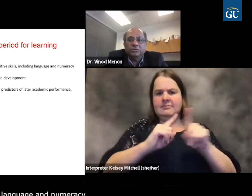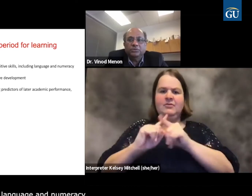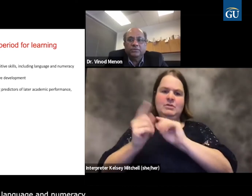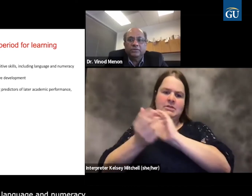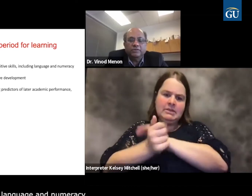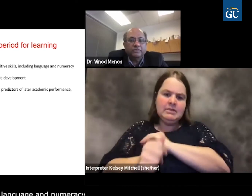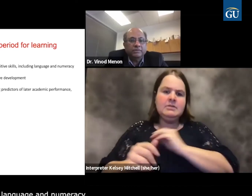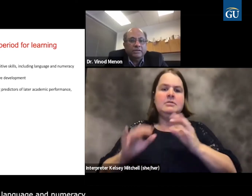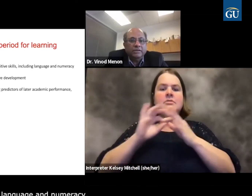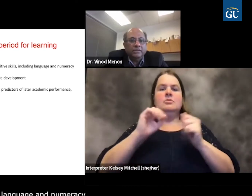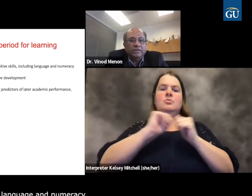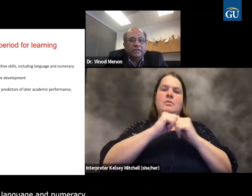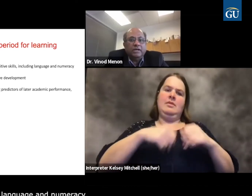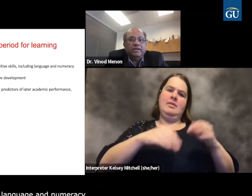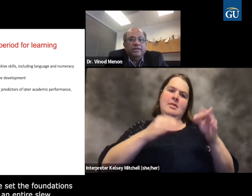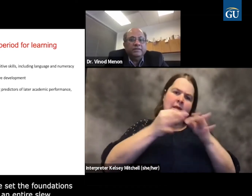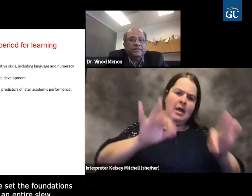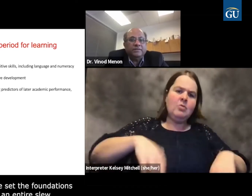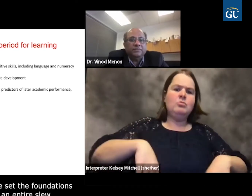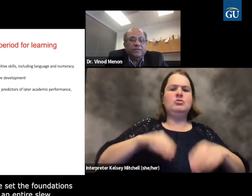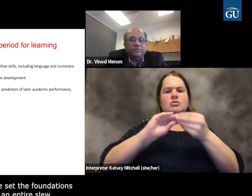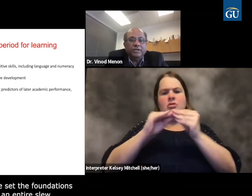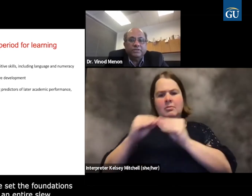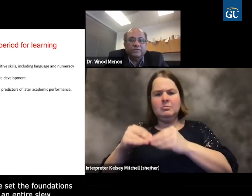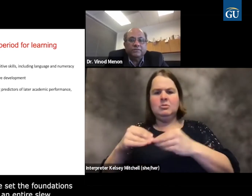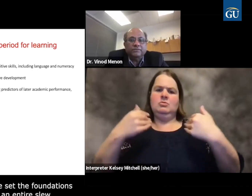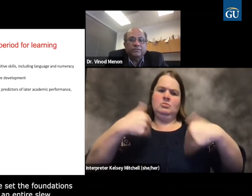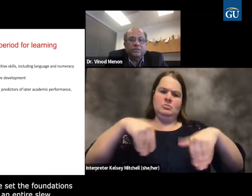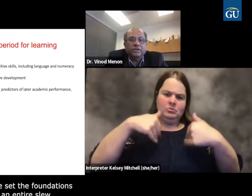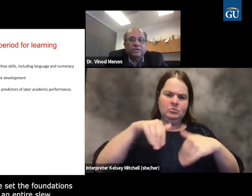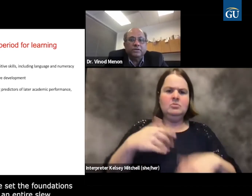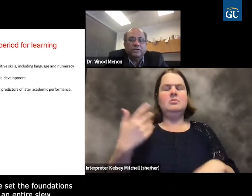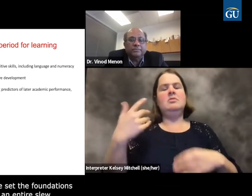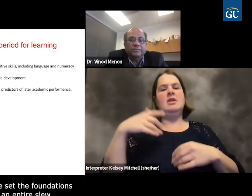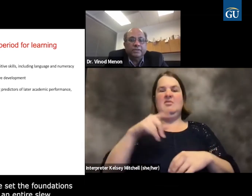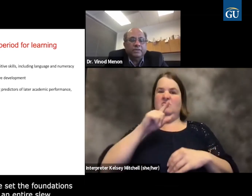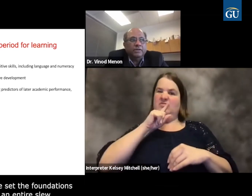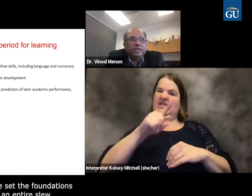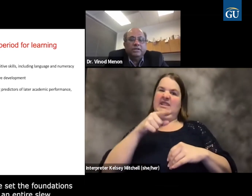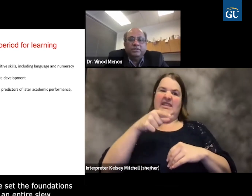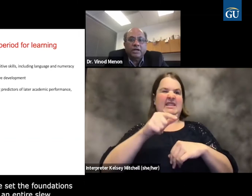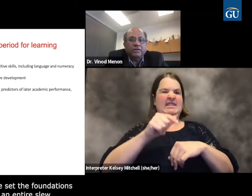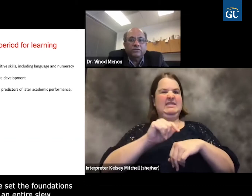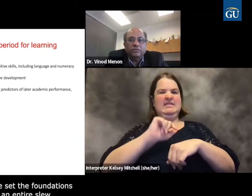language and numeracy